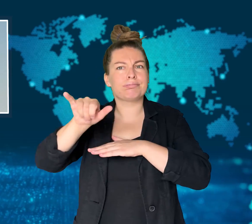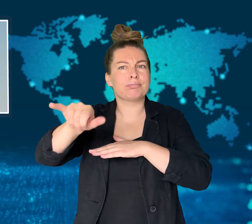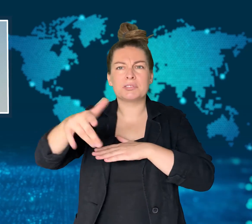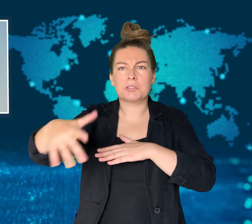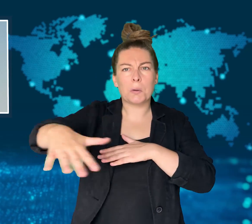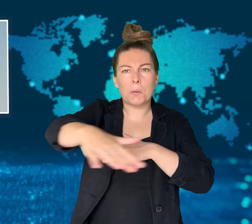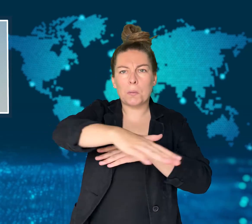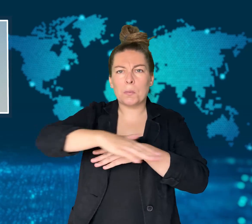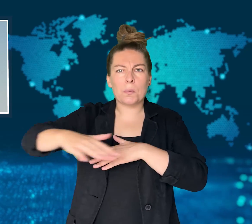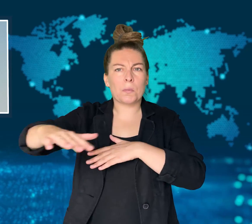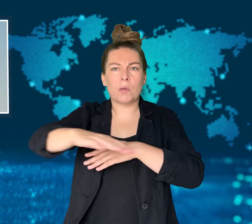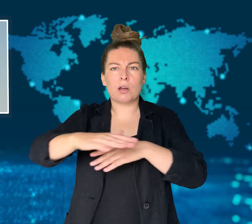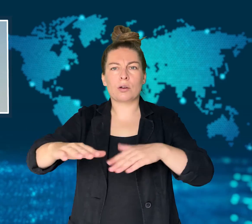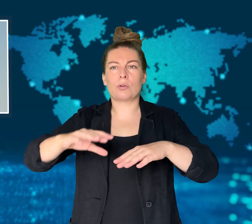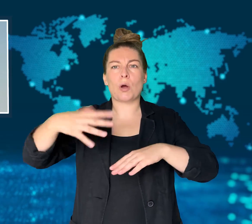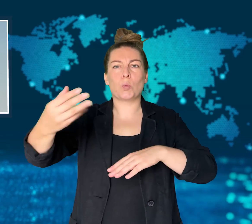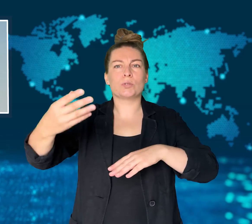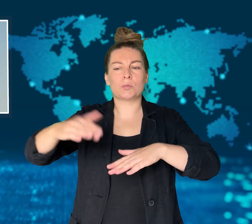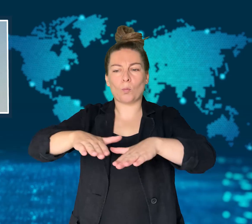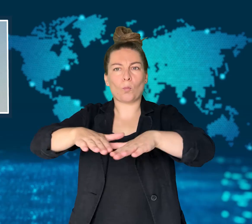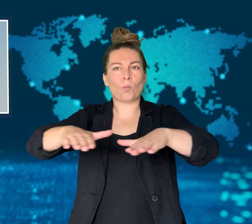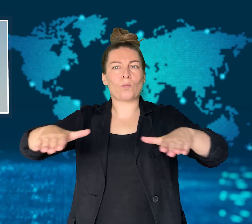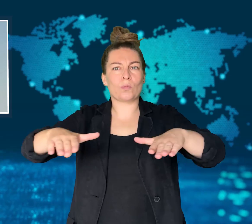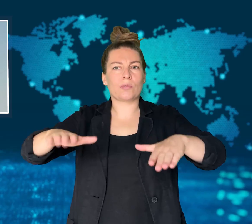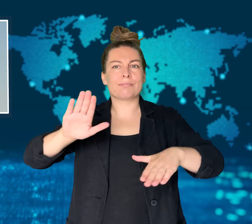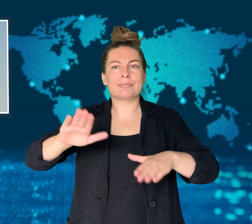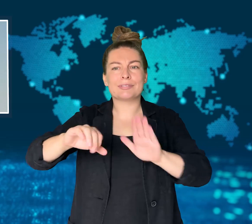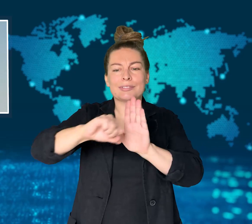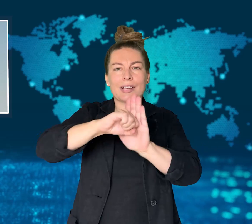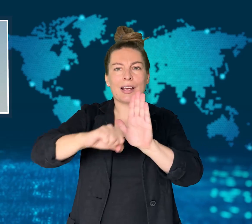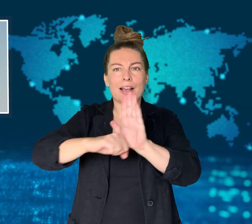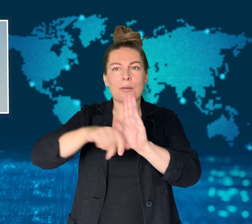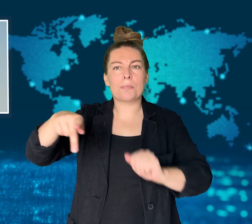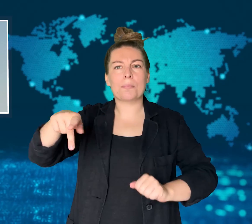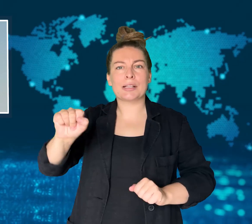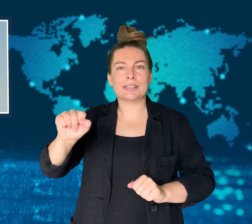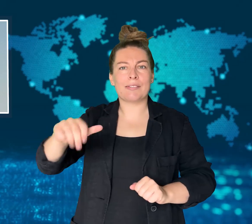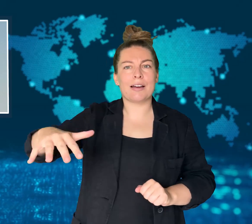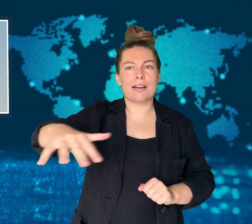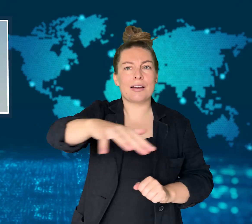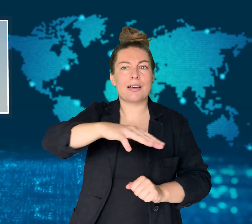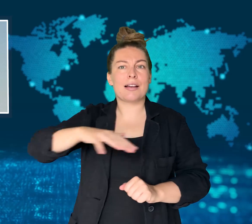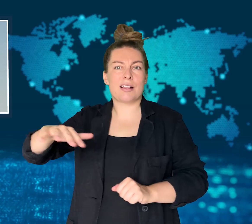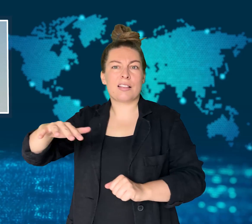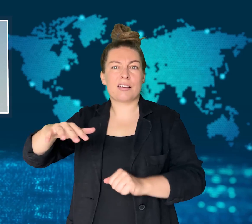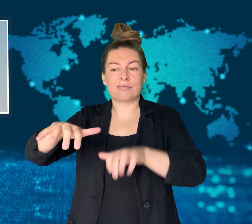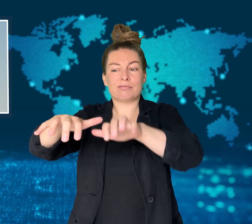Another plane crashed into the Pentagon in Washington DC.